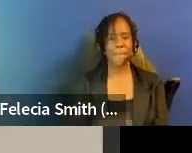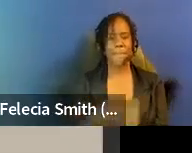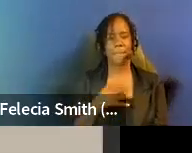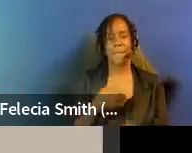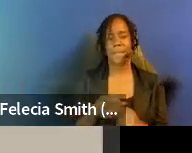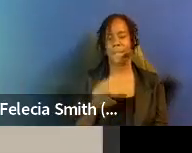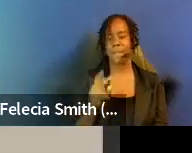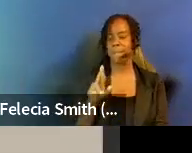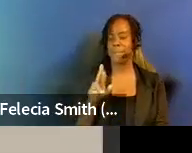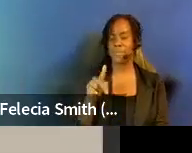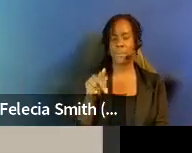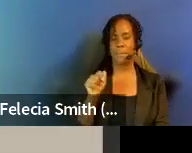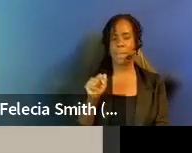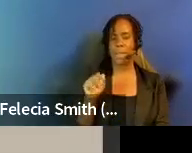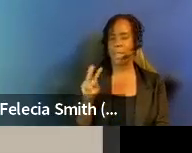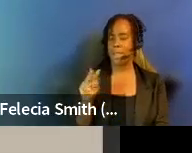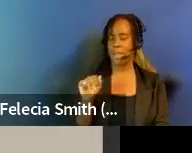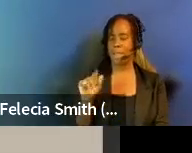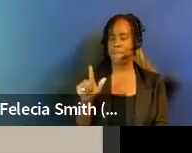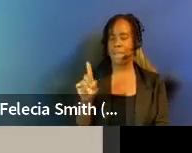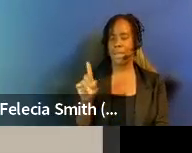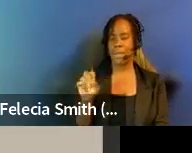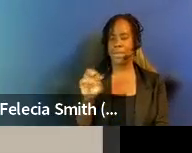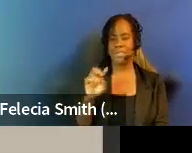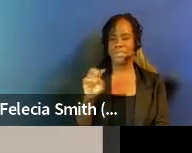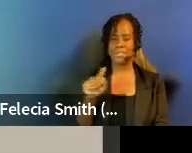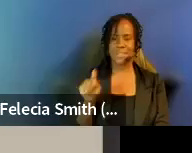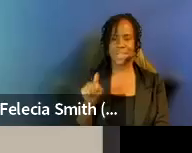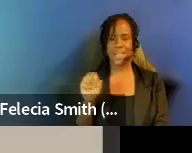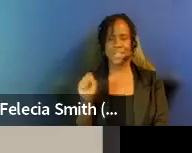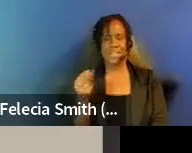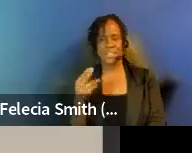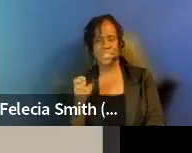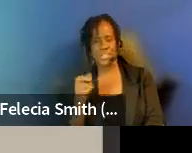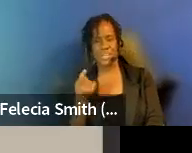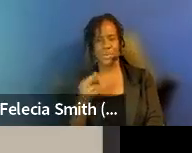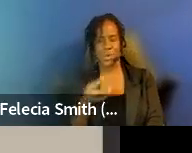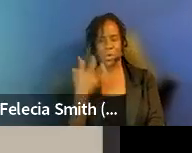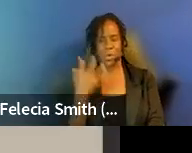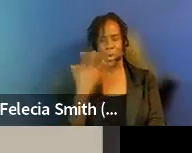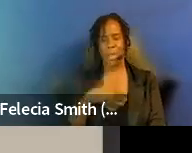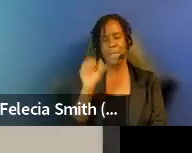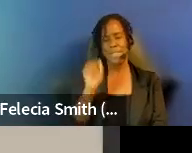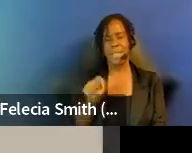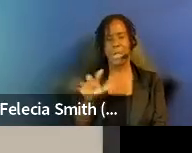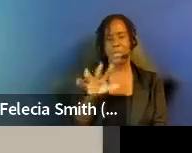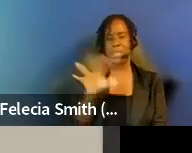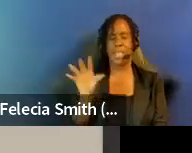1:45. Thank you. Thank you everyone. Thank you for sticking